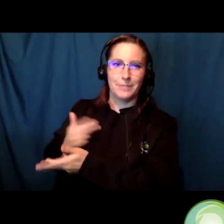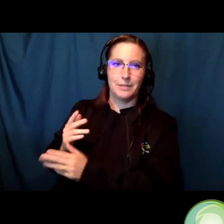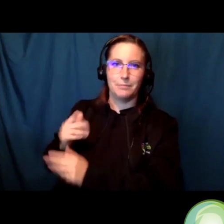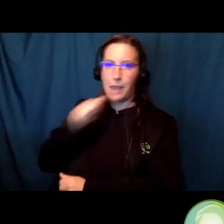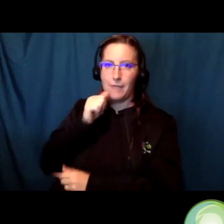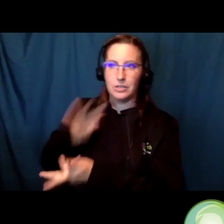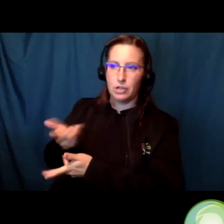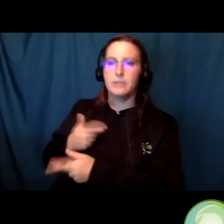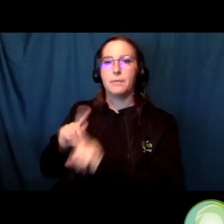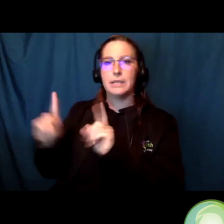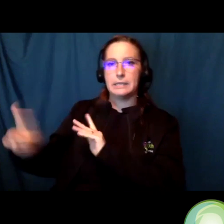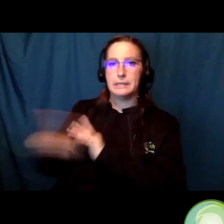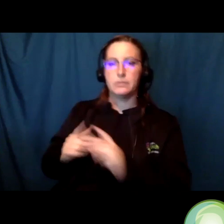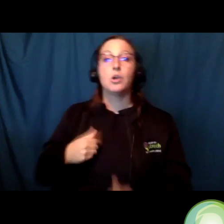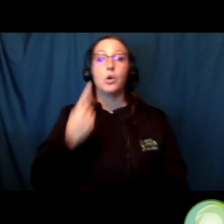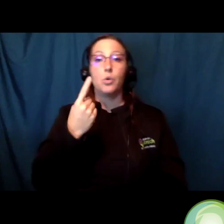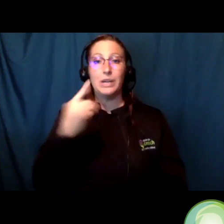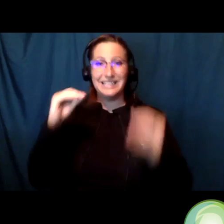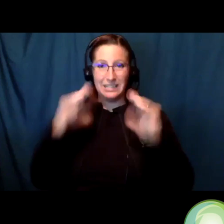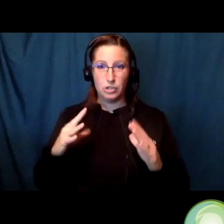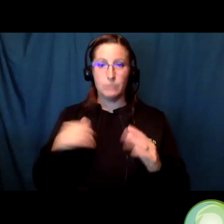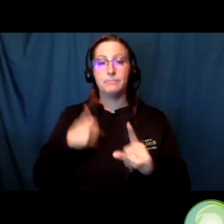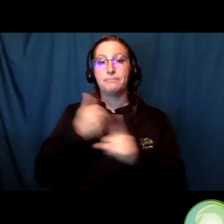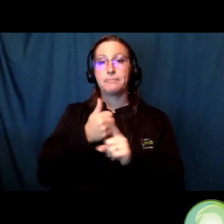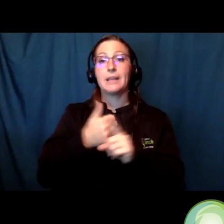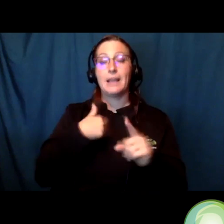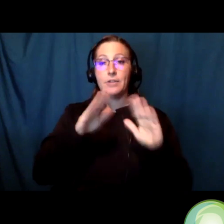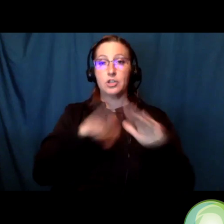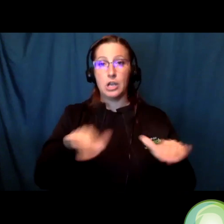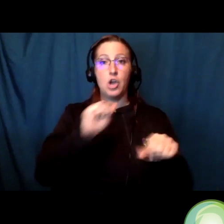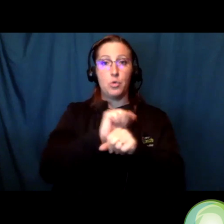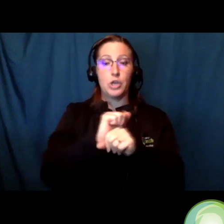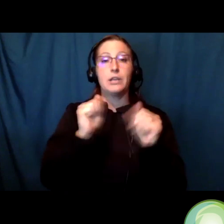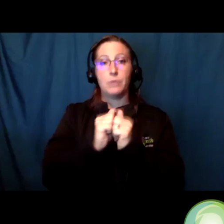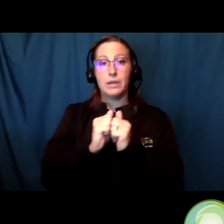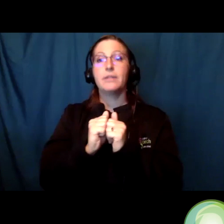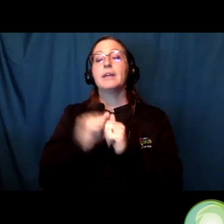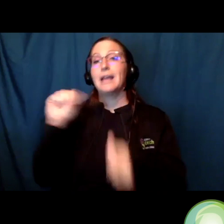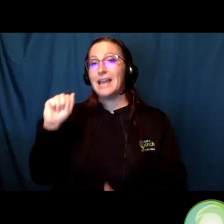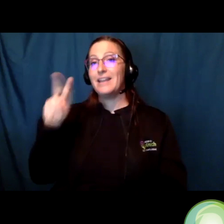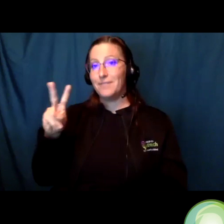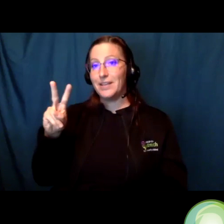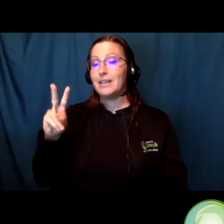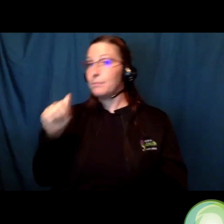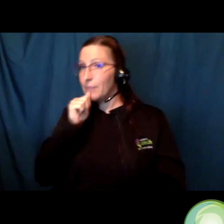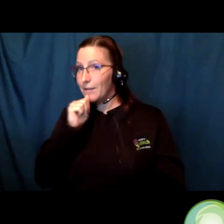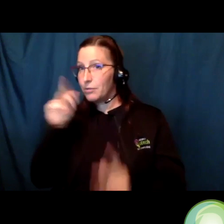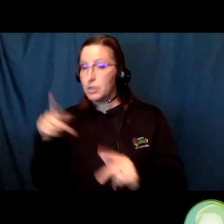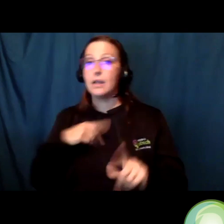So we have a teacher who has a child who's working with a private AV therapist and the teacher's been trying to collaborate with that AV